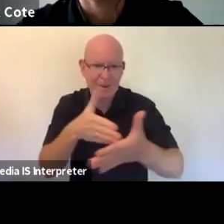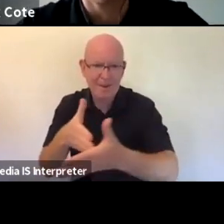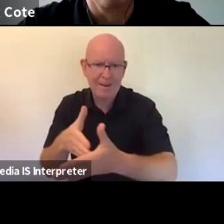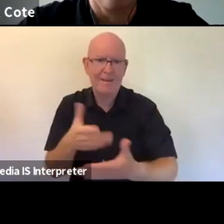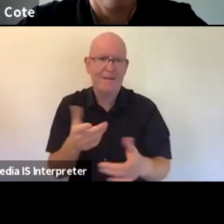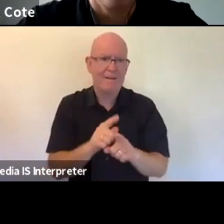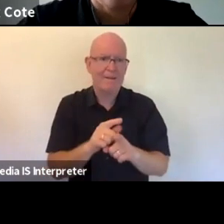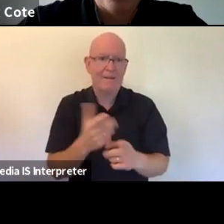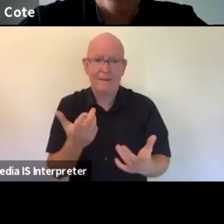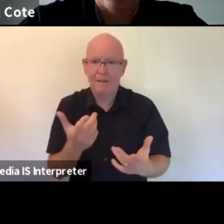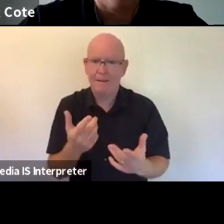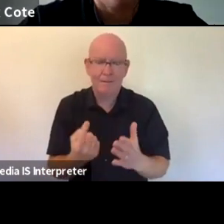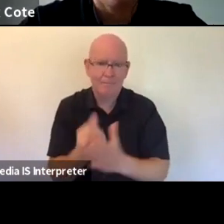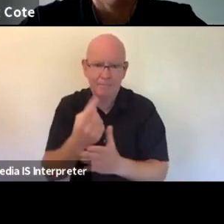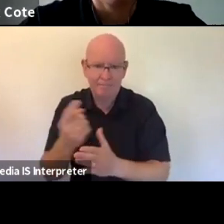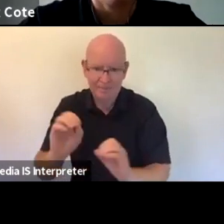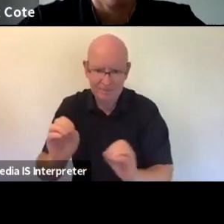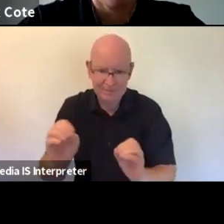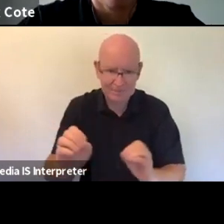So, as Felicity just mentioned